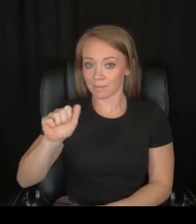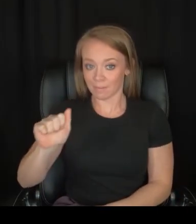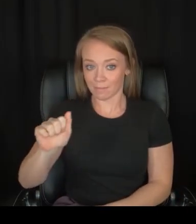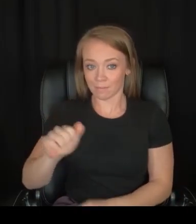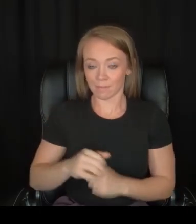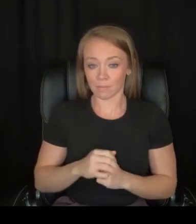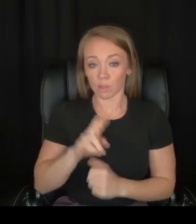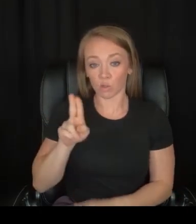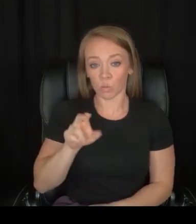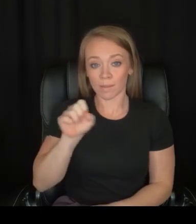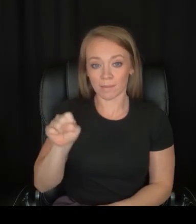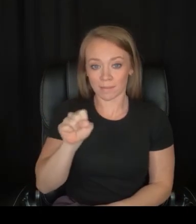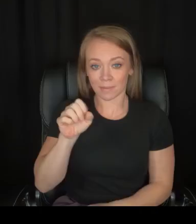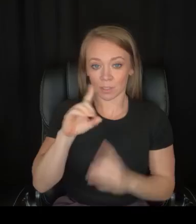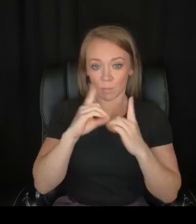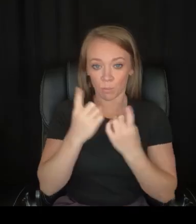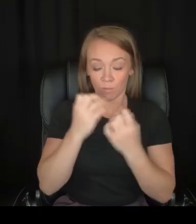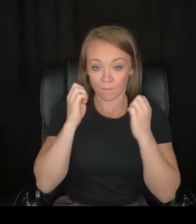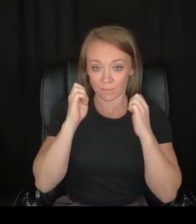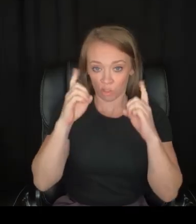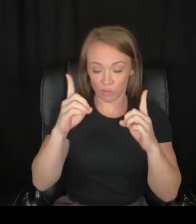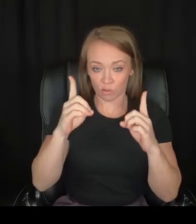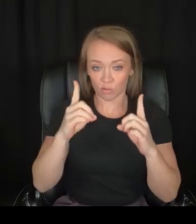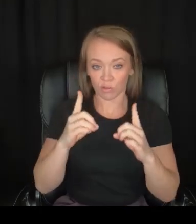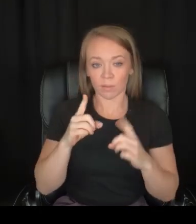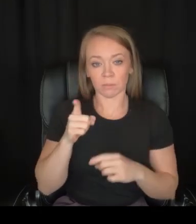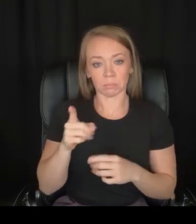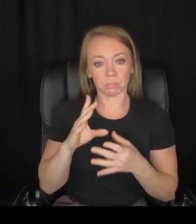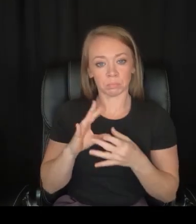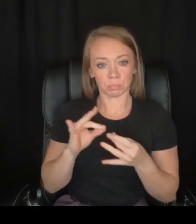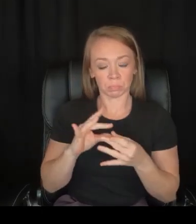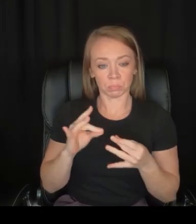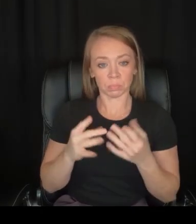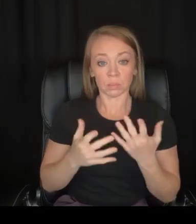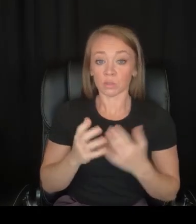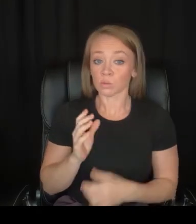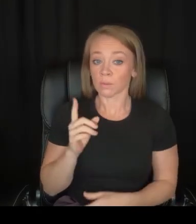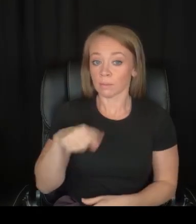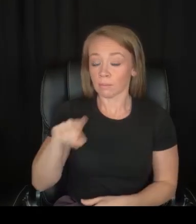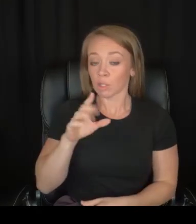The United States Department of Education has said that it is assumed that most